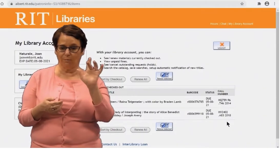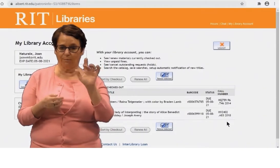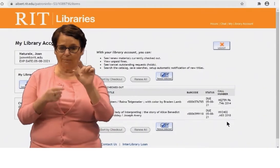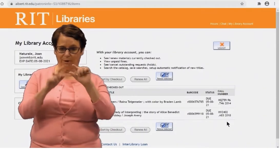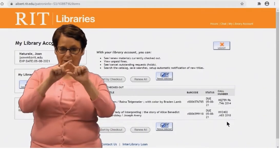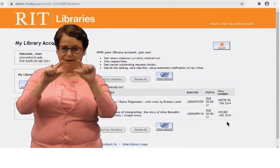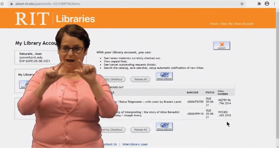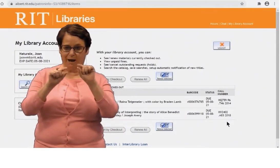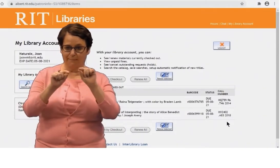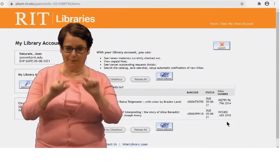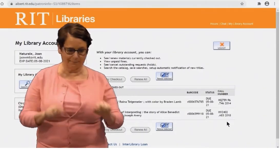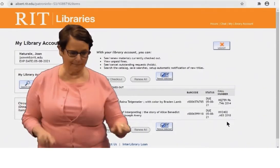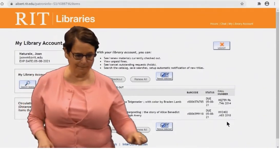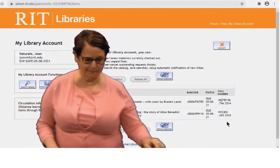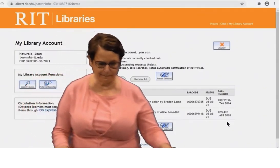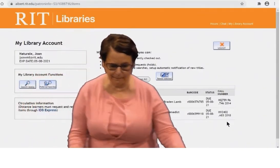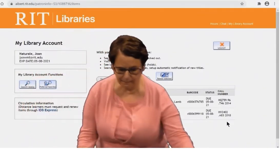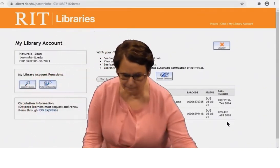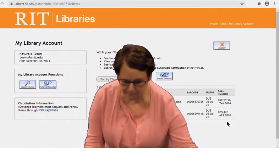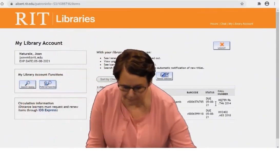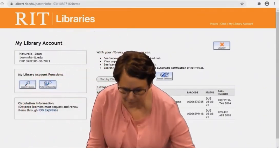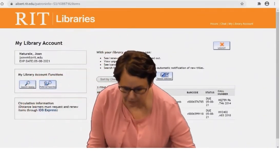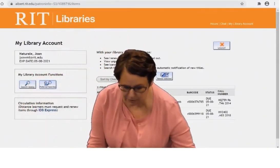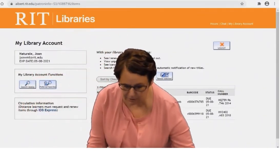Well, I click on the Renew All tab.